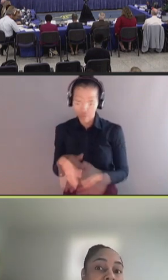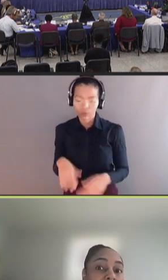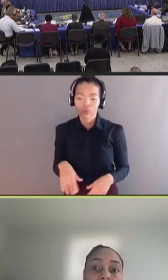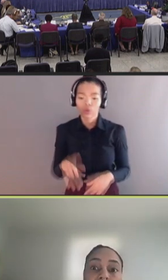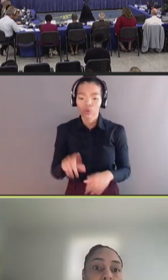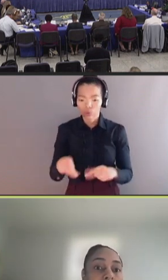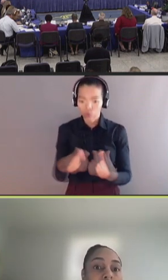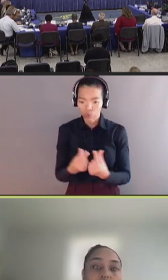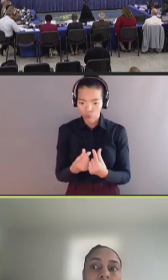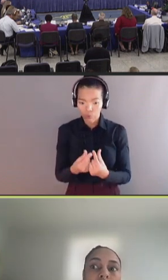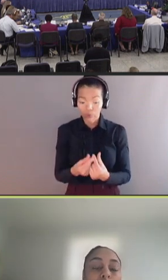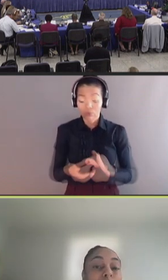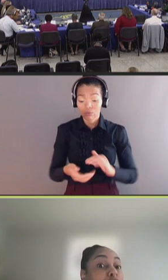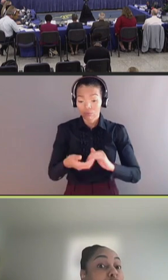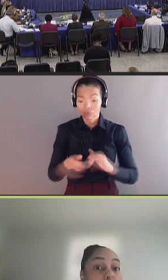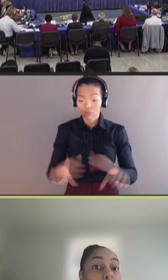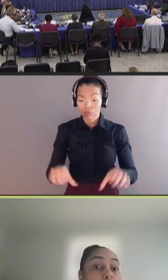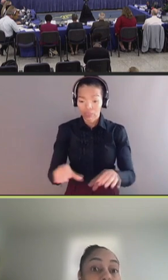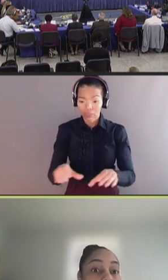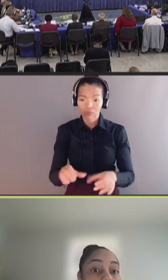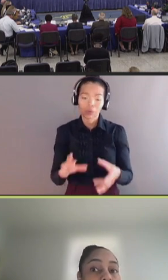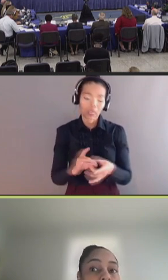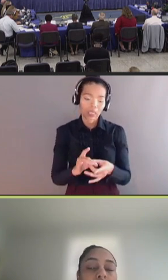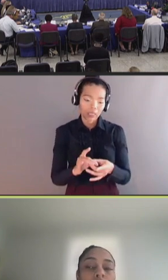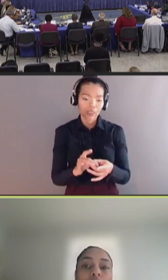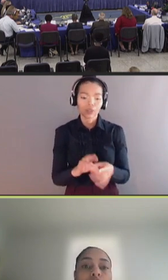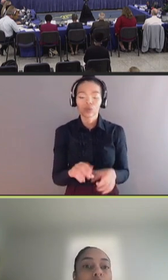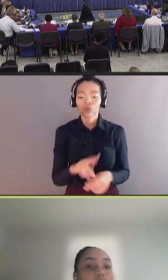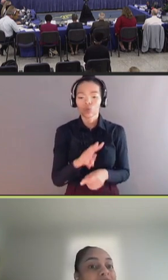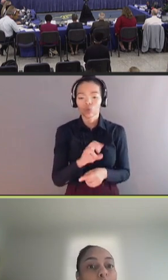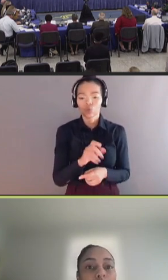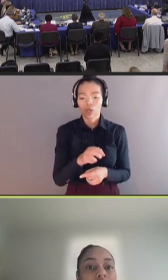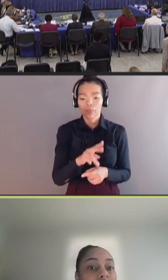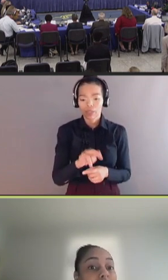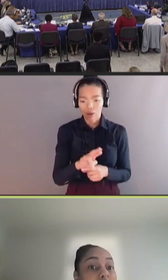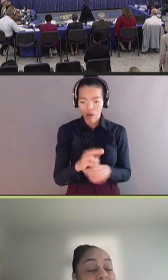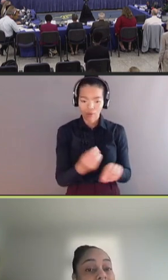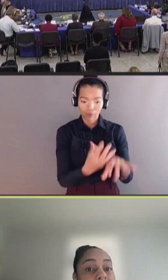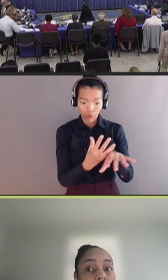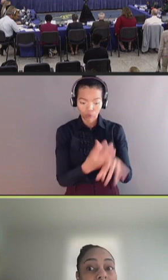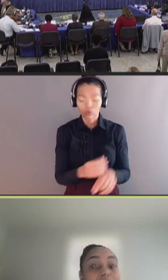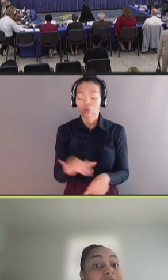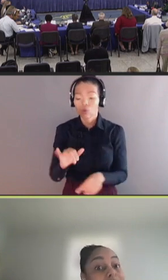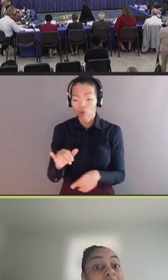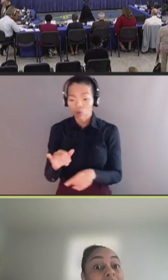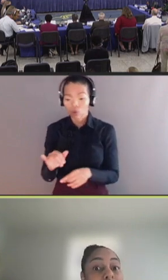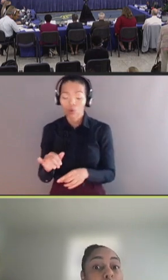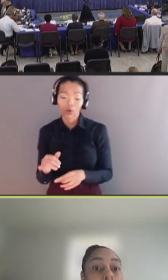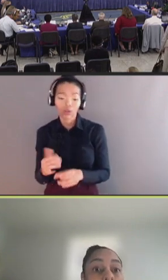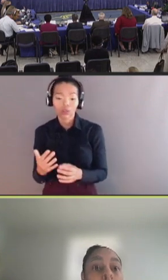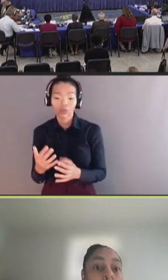activities range from virtual webinars to in-person community events to actual pop